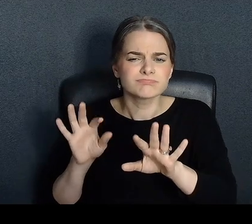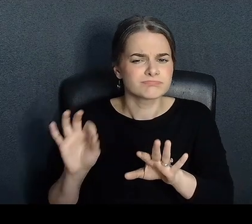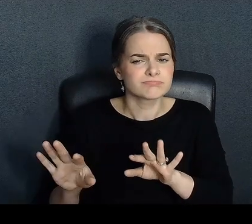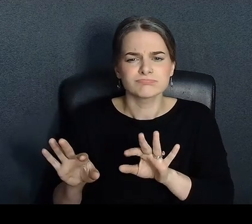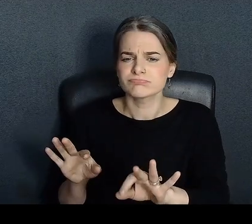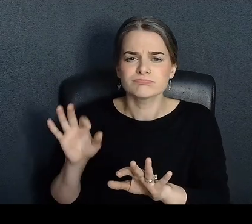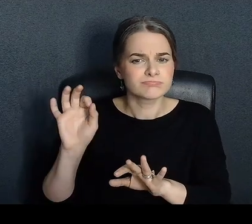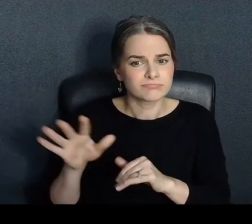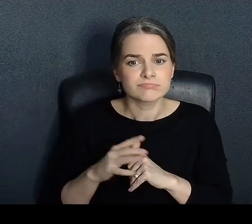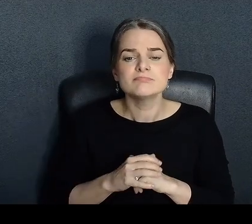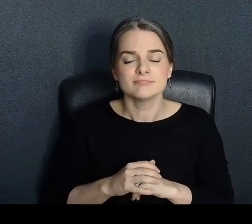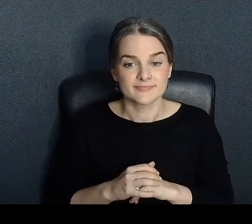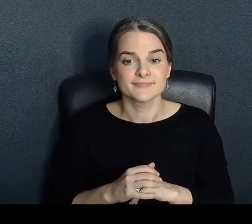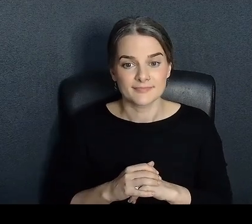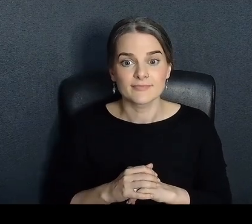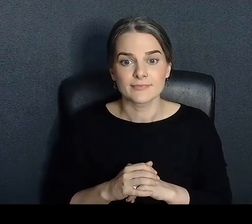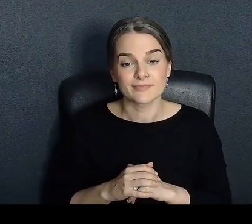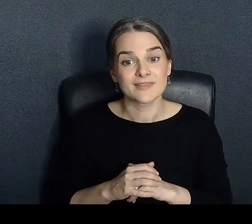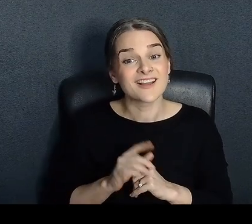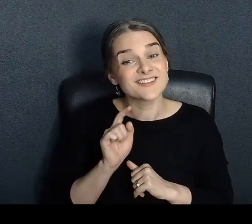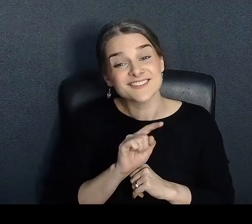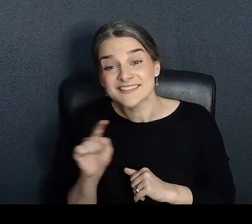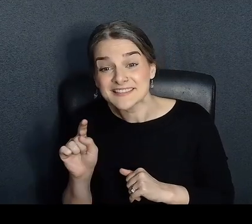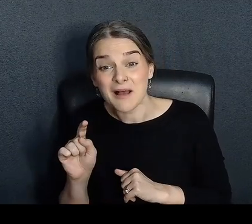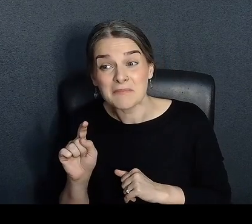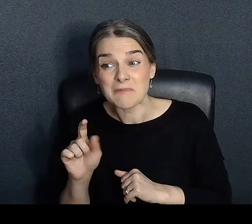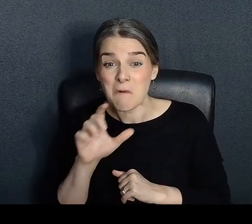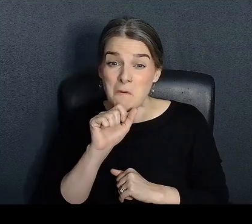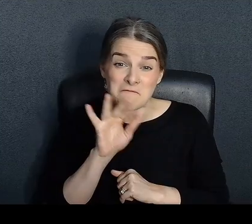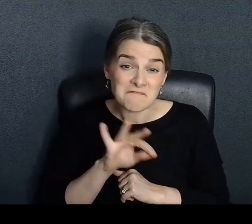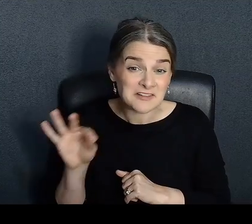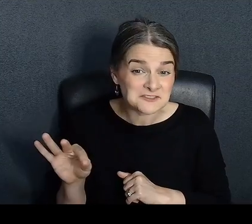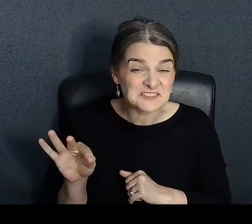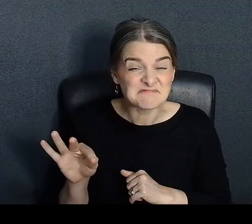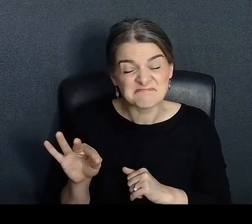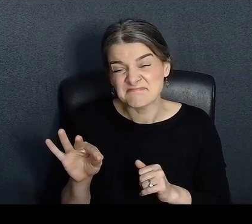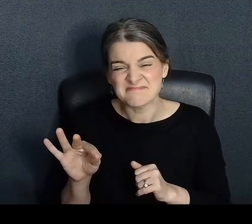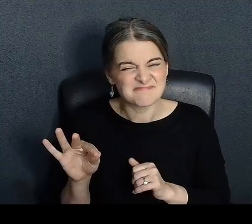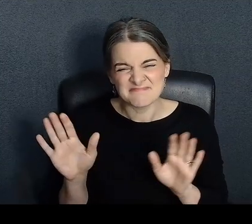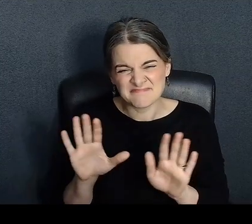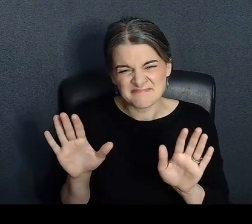Some of them are old fashioned or antiquated. Hearing impaired.